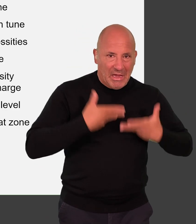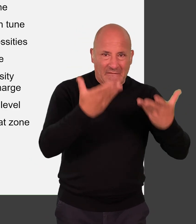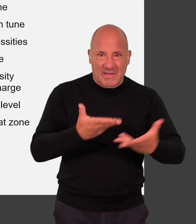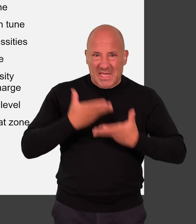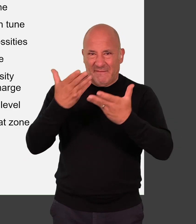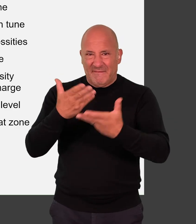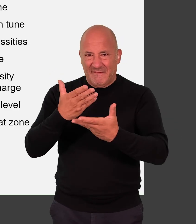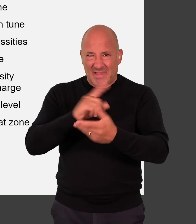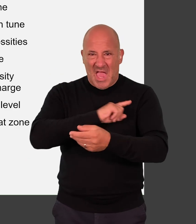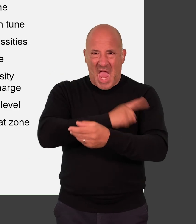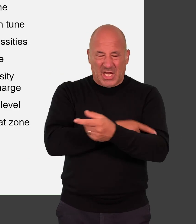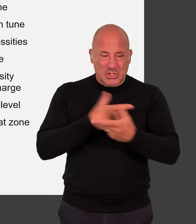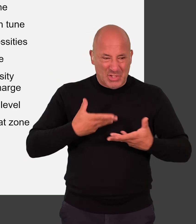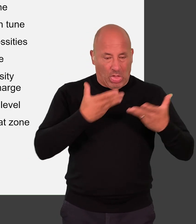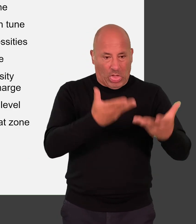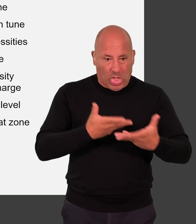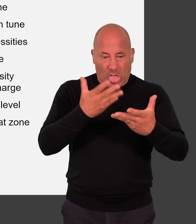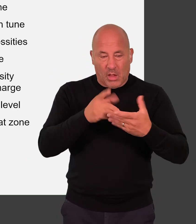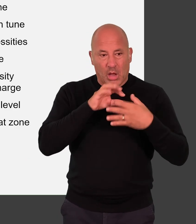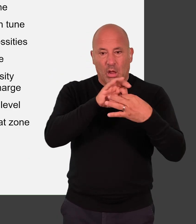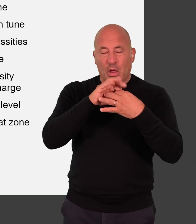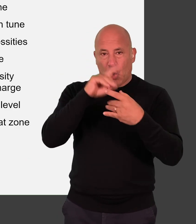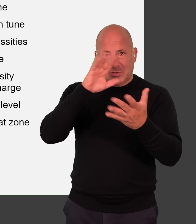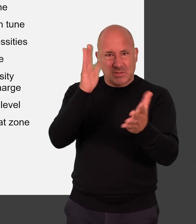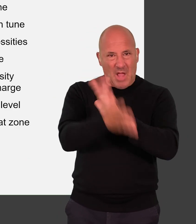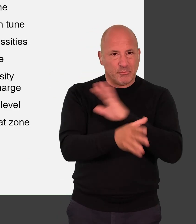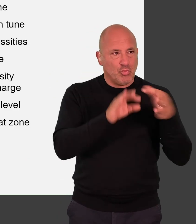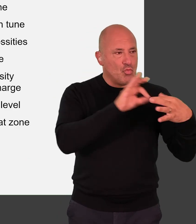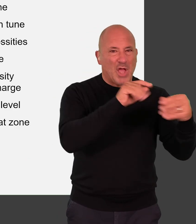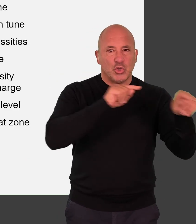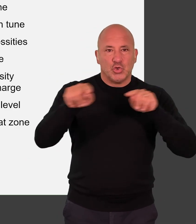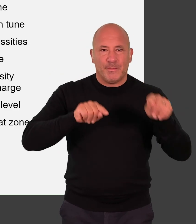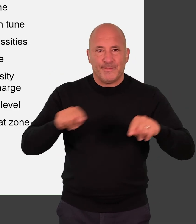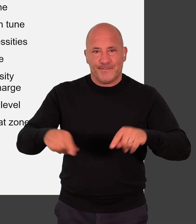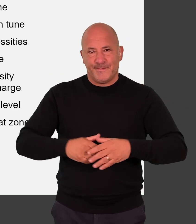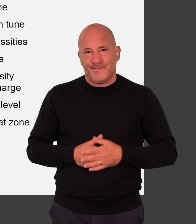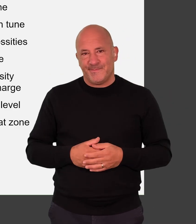low energy spend may also damage those relationships.